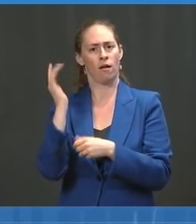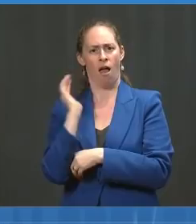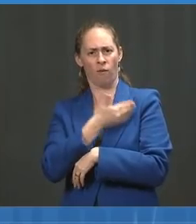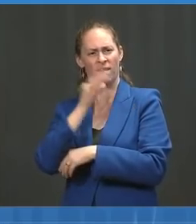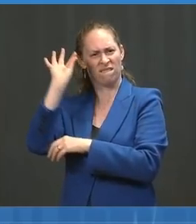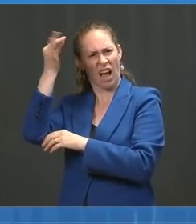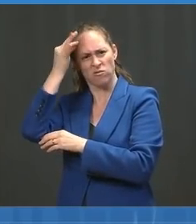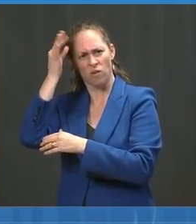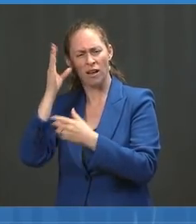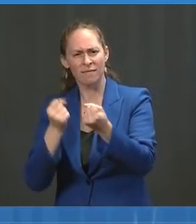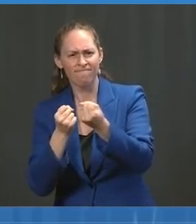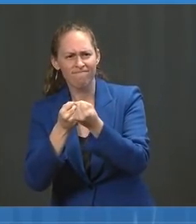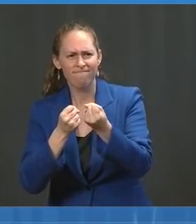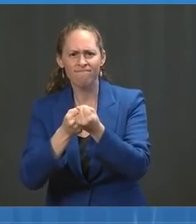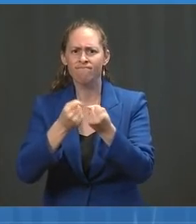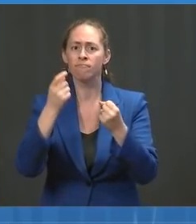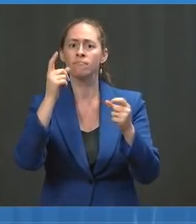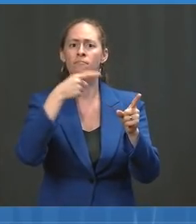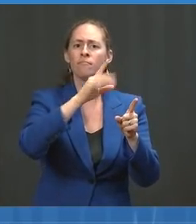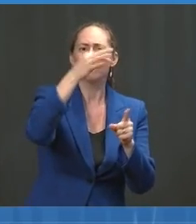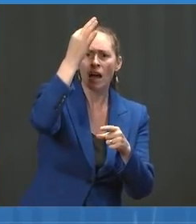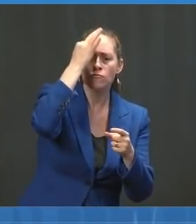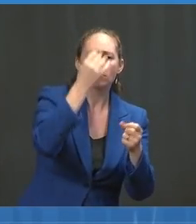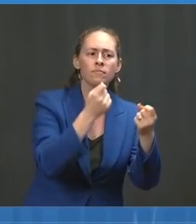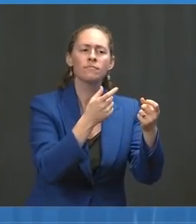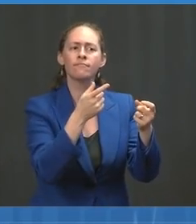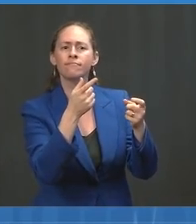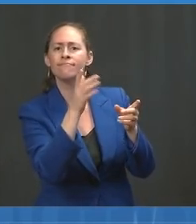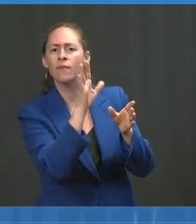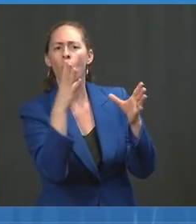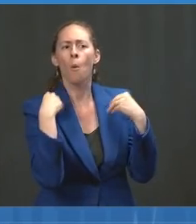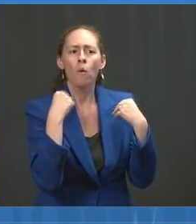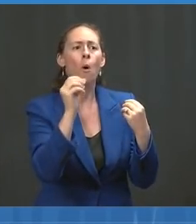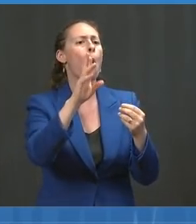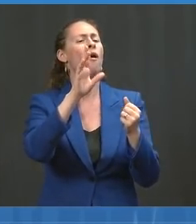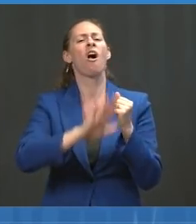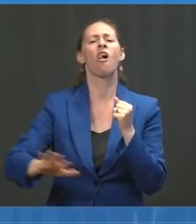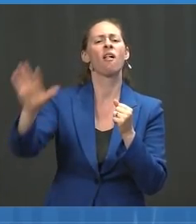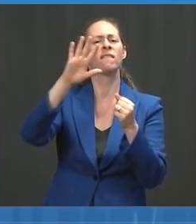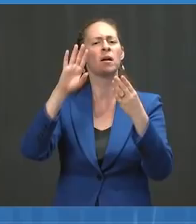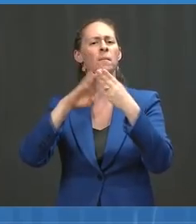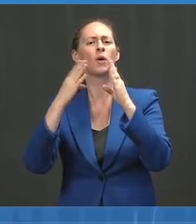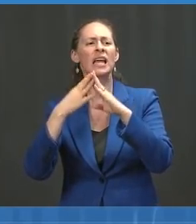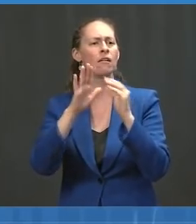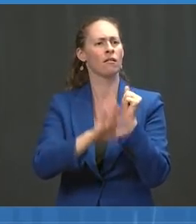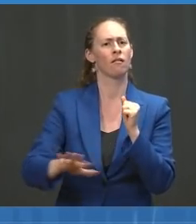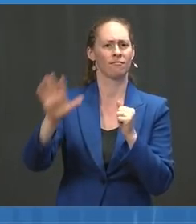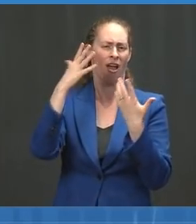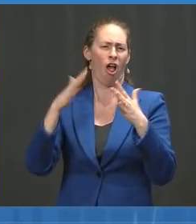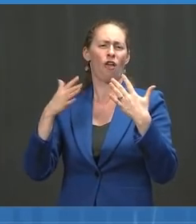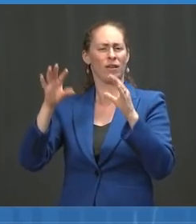and other partners since the President took office, and help in any way that we can to get booster shots in arms.